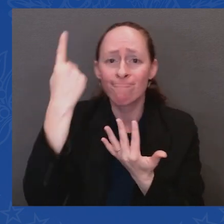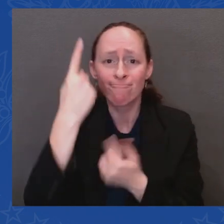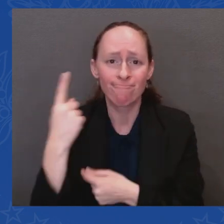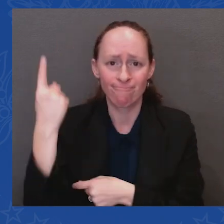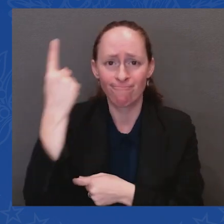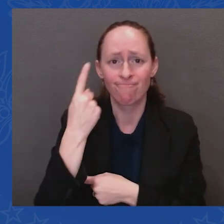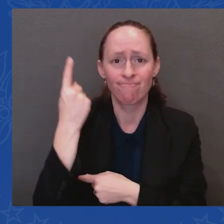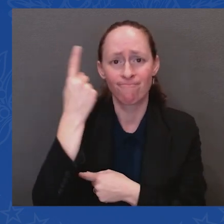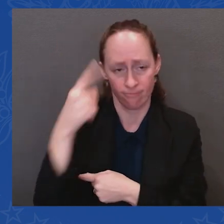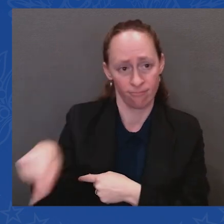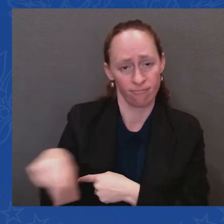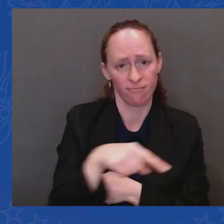are the courageous heart.